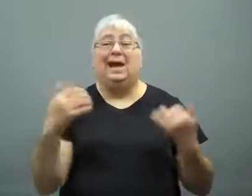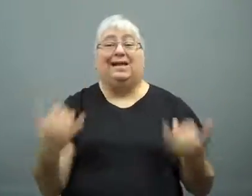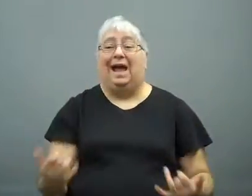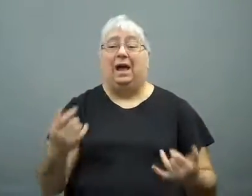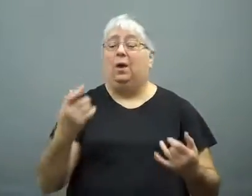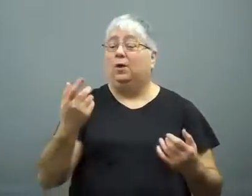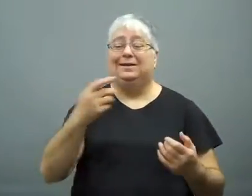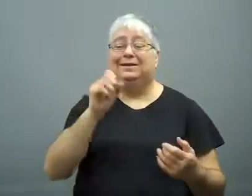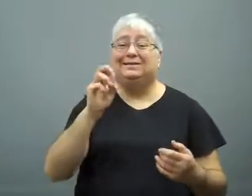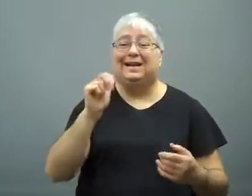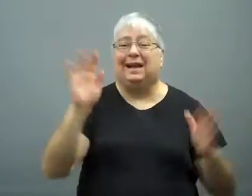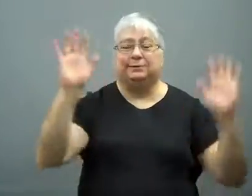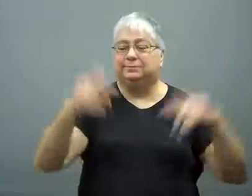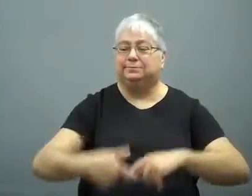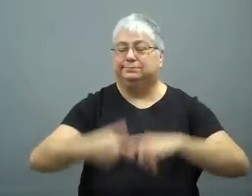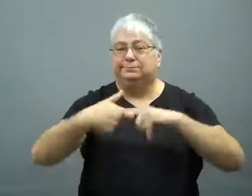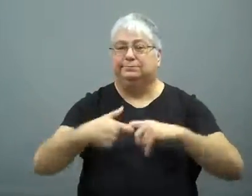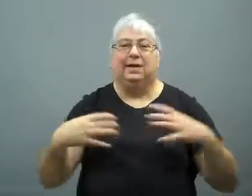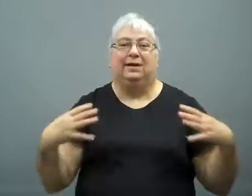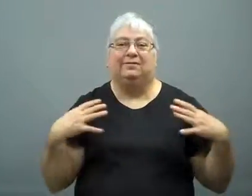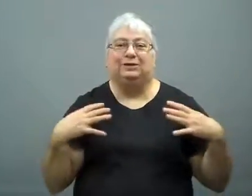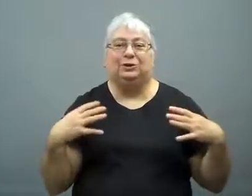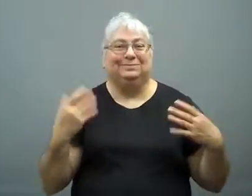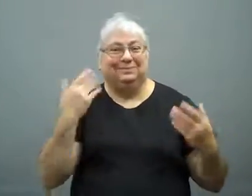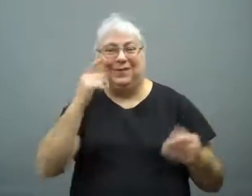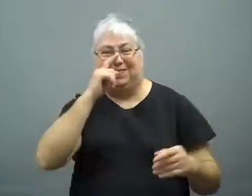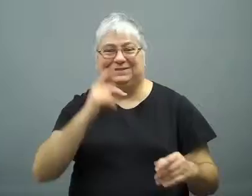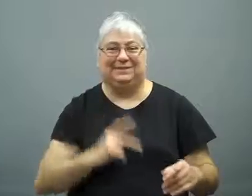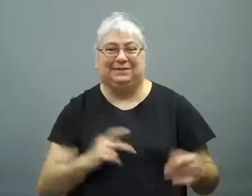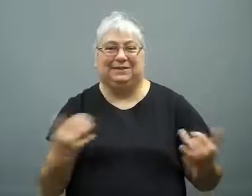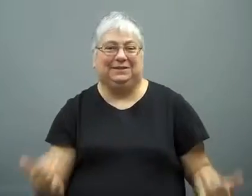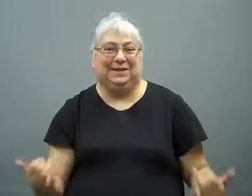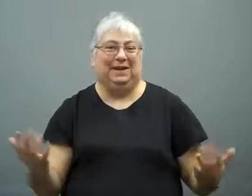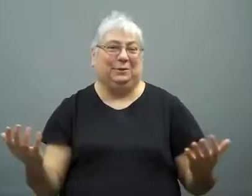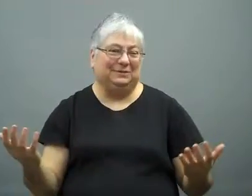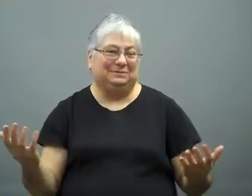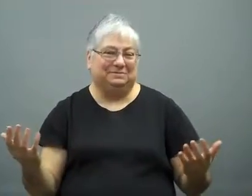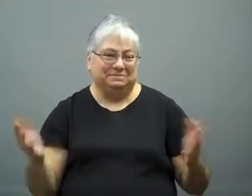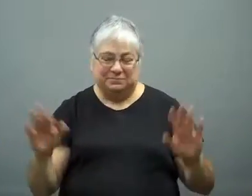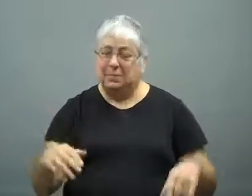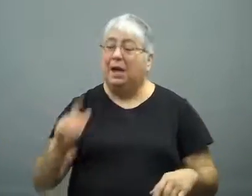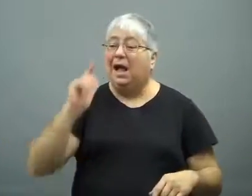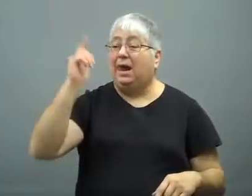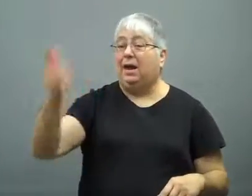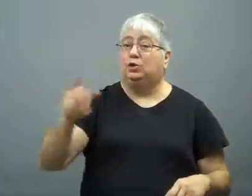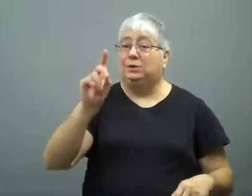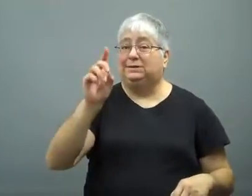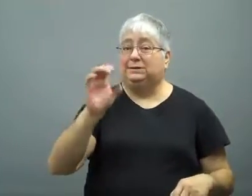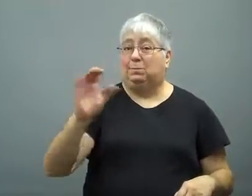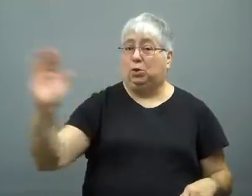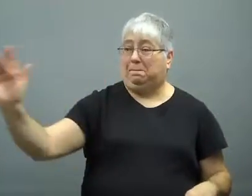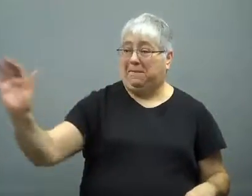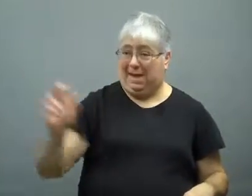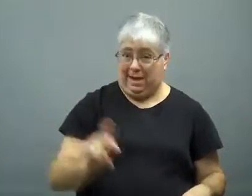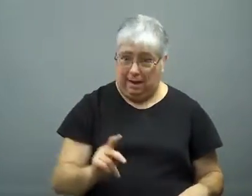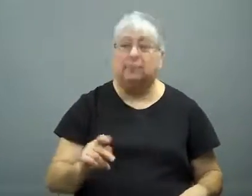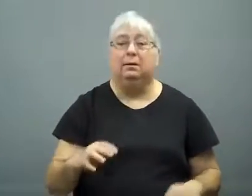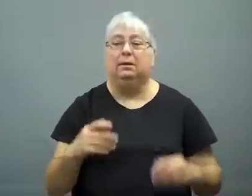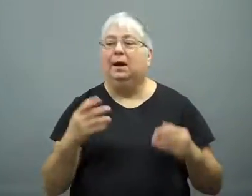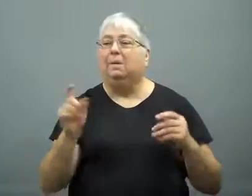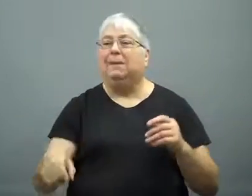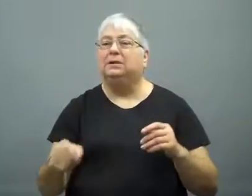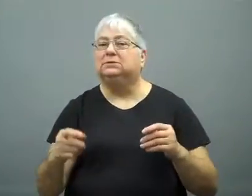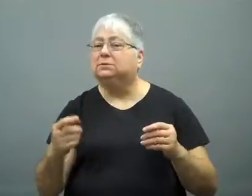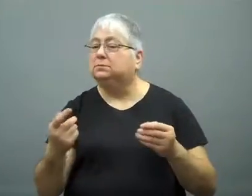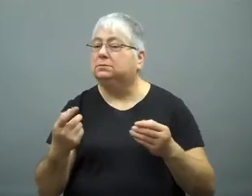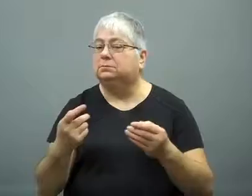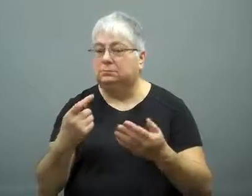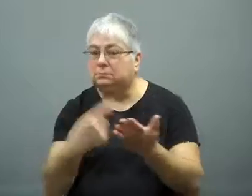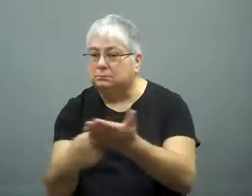The Senate is now on break for the Thanksgiving holiday.